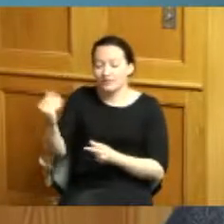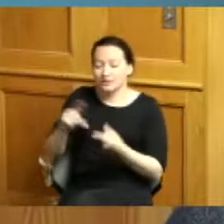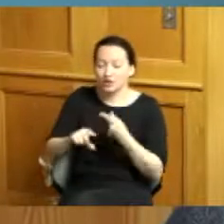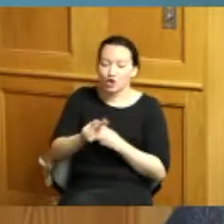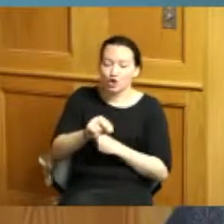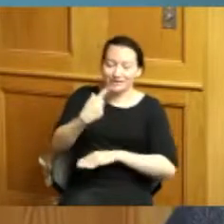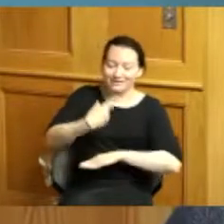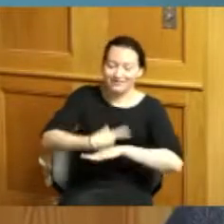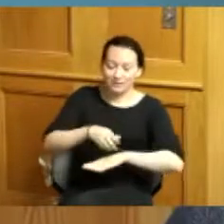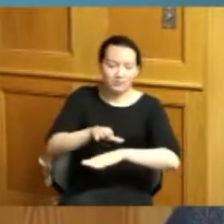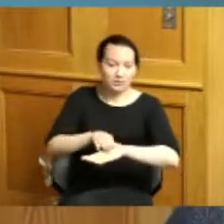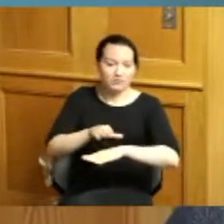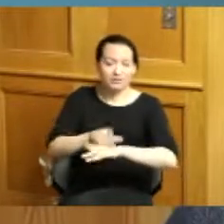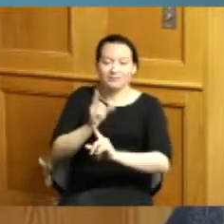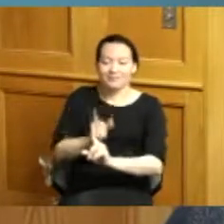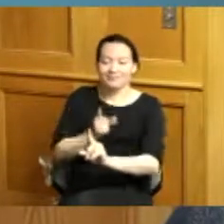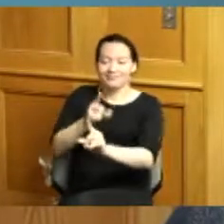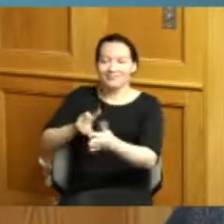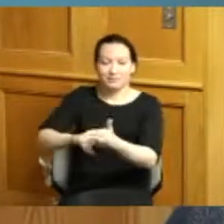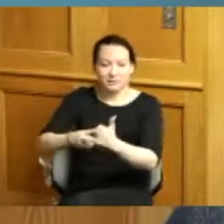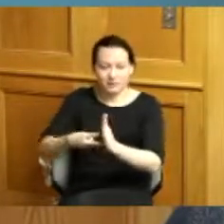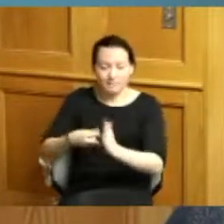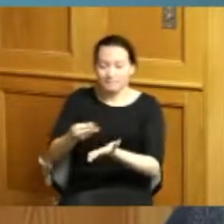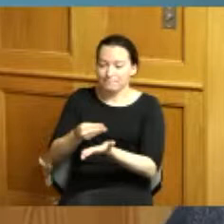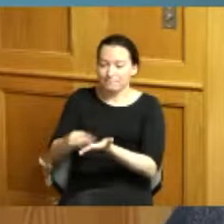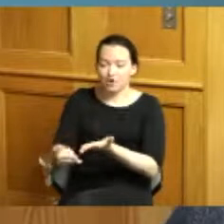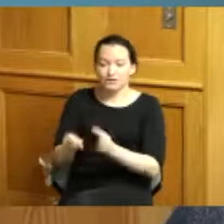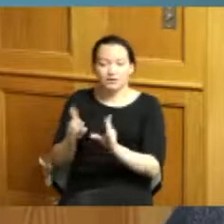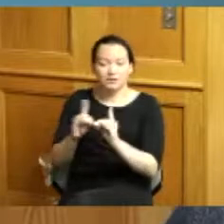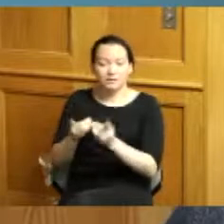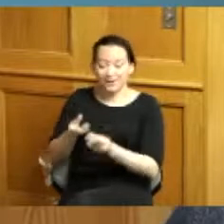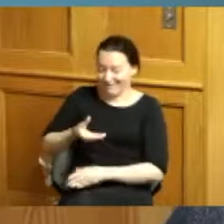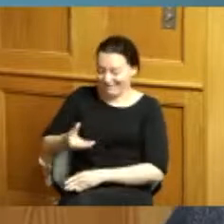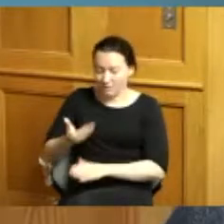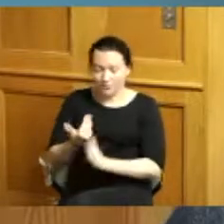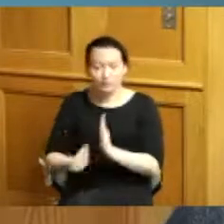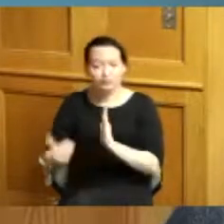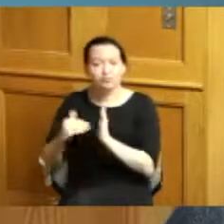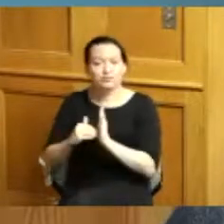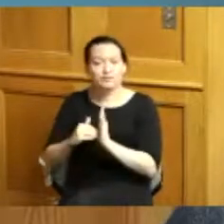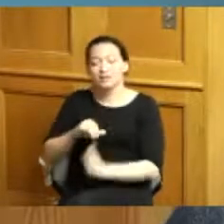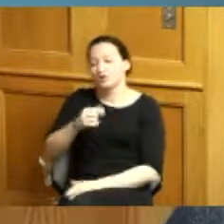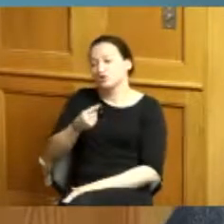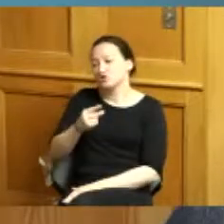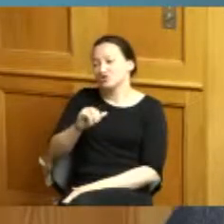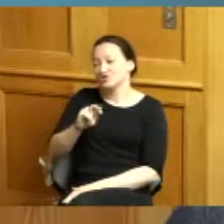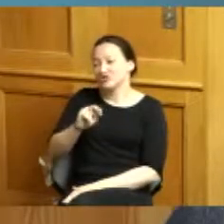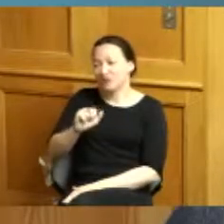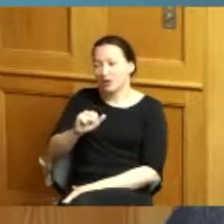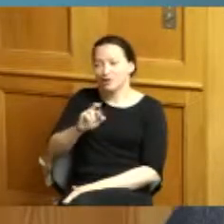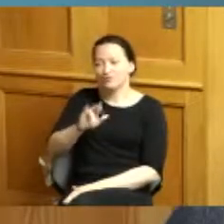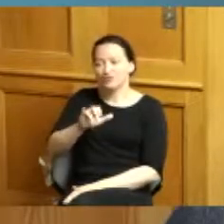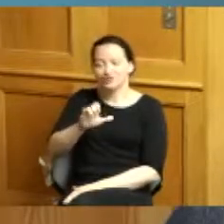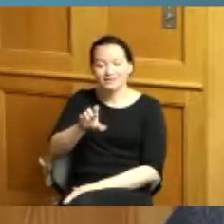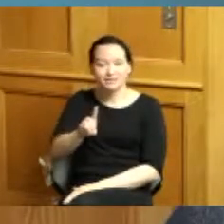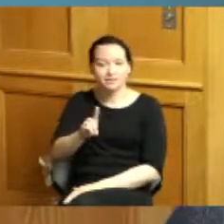notice of the intent of the purchase Department to rehire Gina Richmond as the purchasing agent